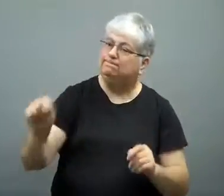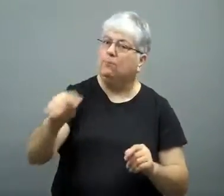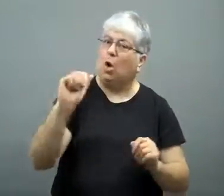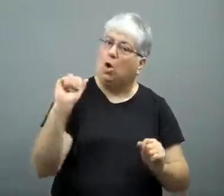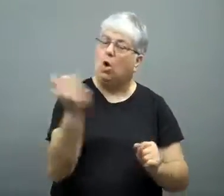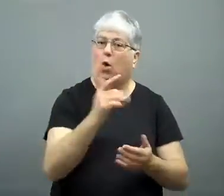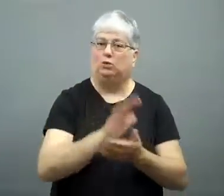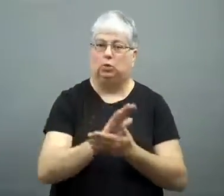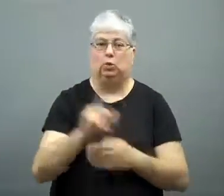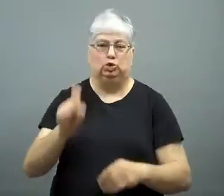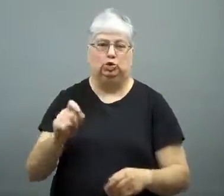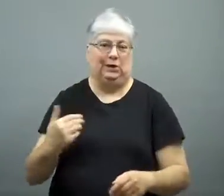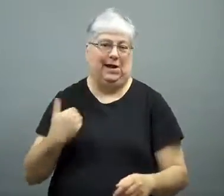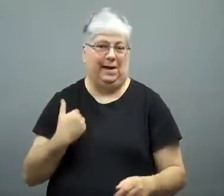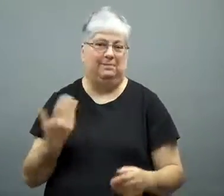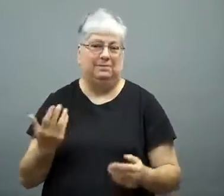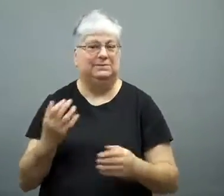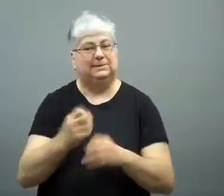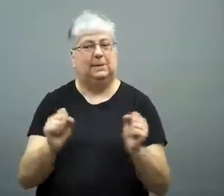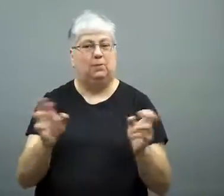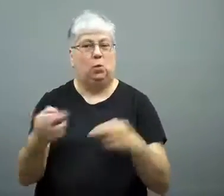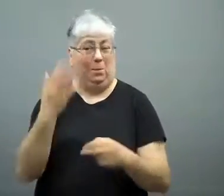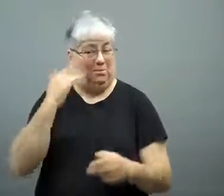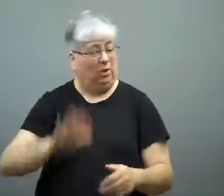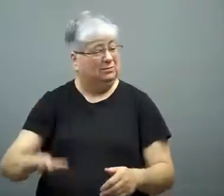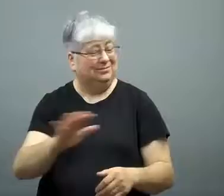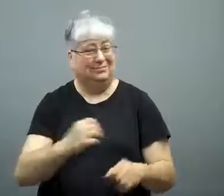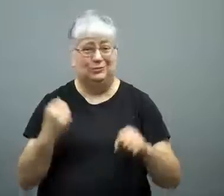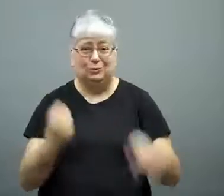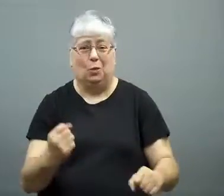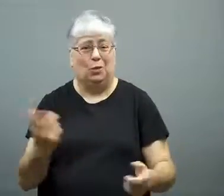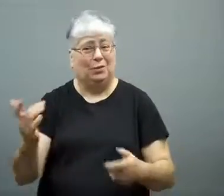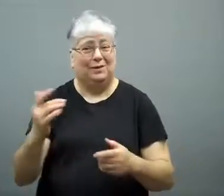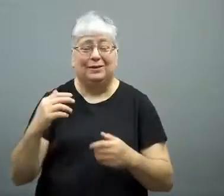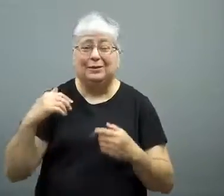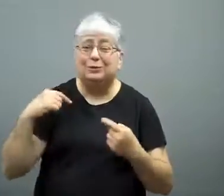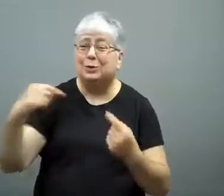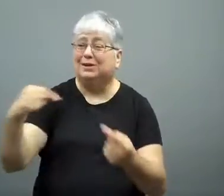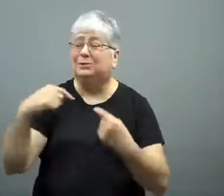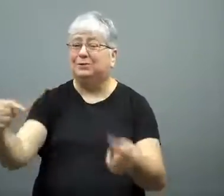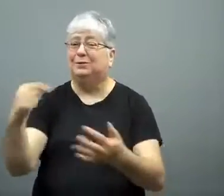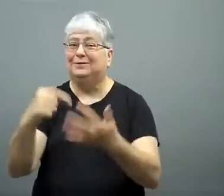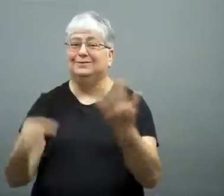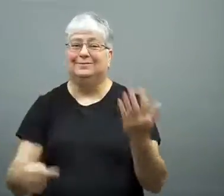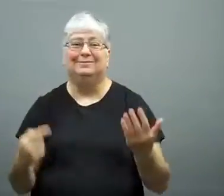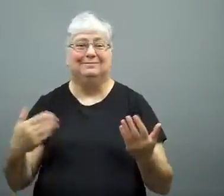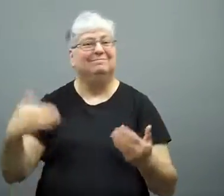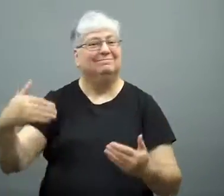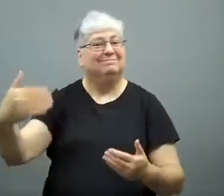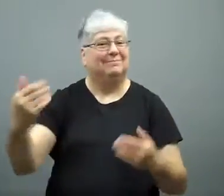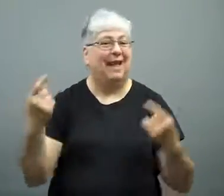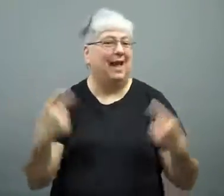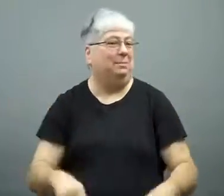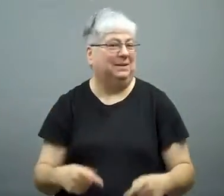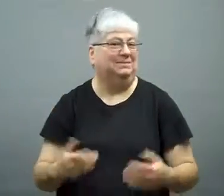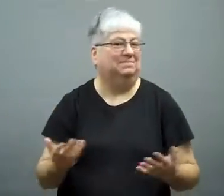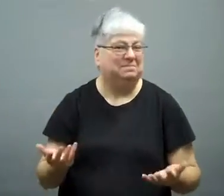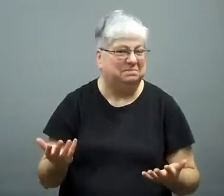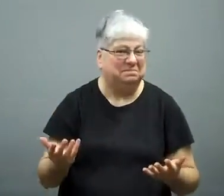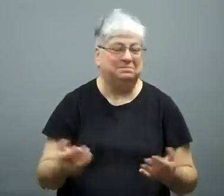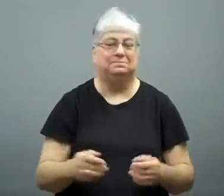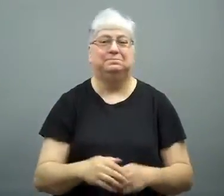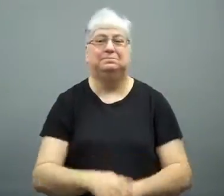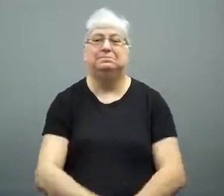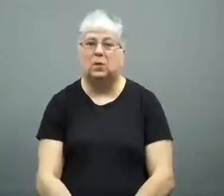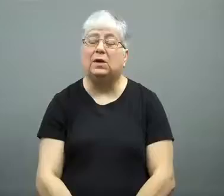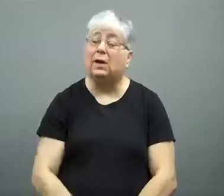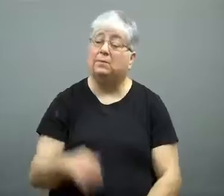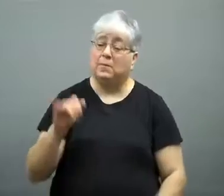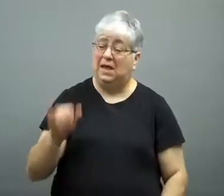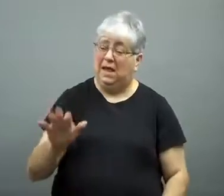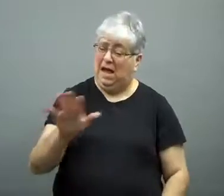ensure all schools have one.